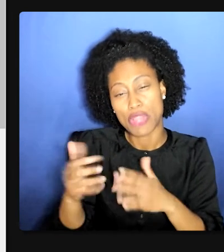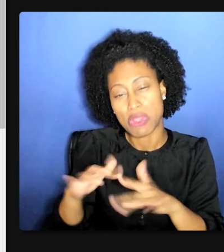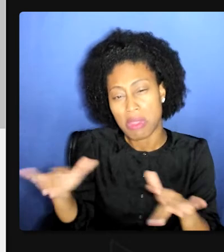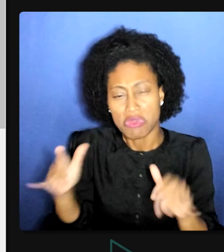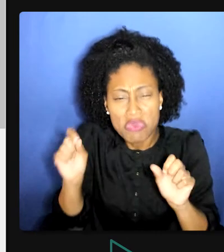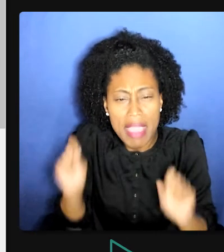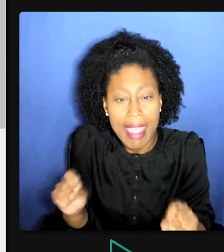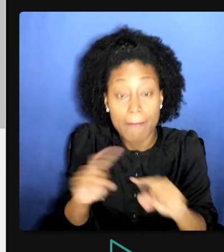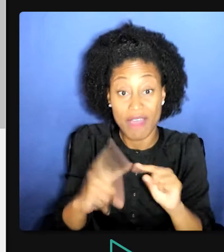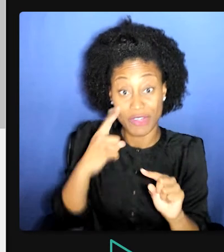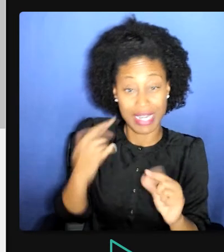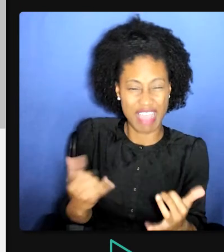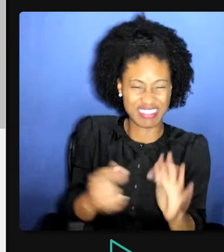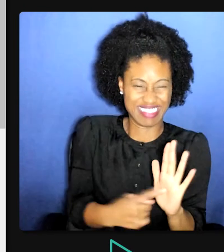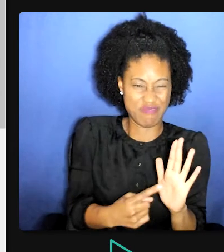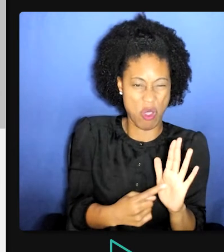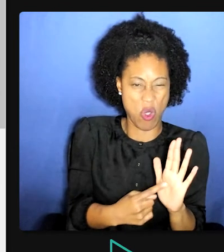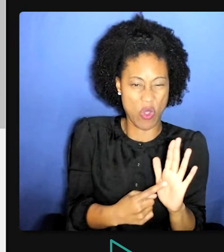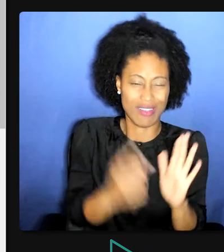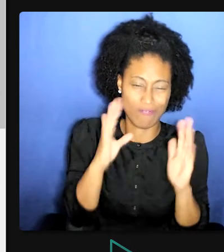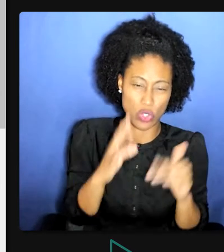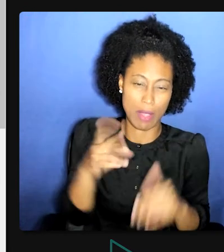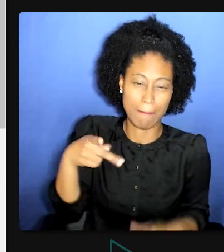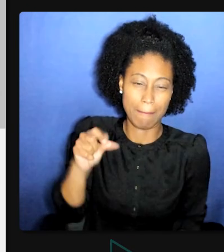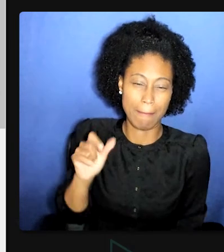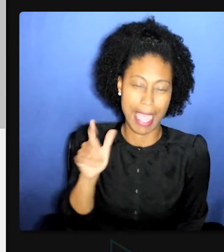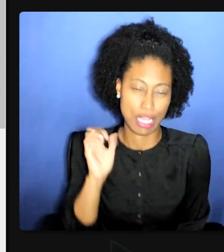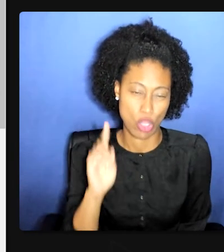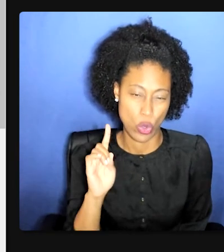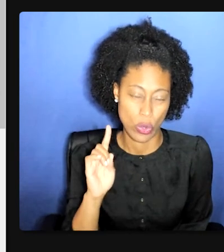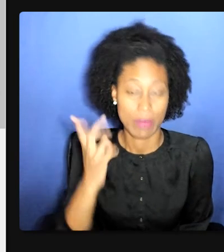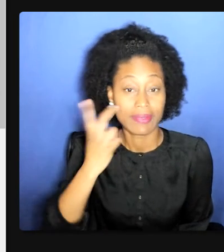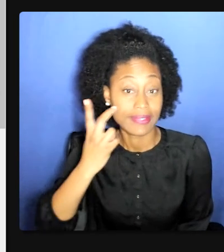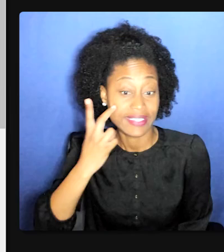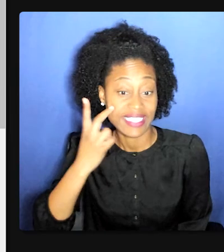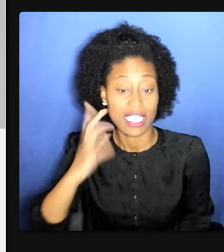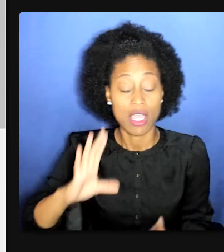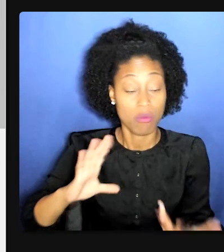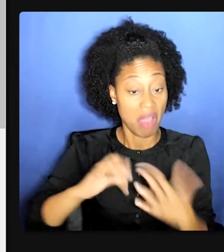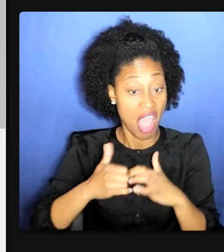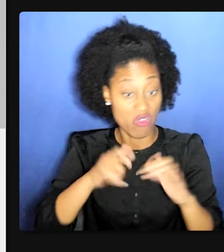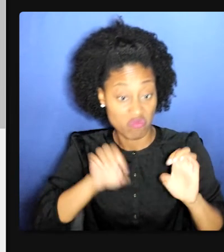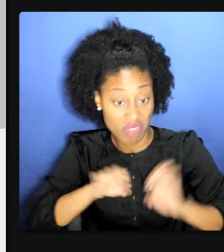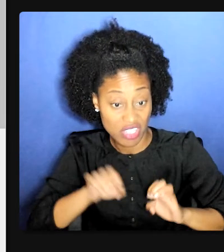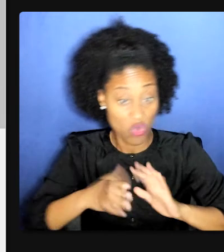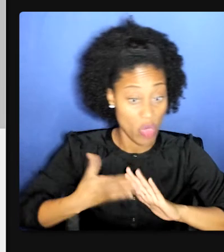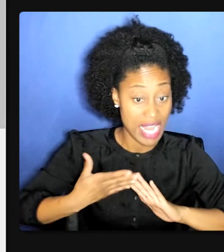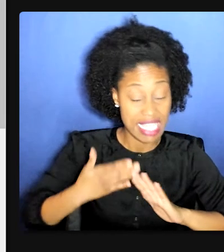But right now, for the demo, we'll just look into the playload and see what the effect of the running experiment is.